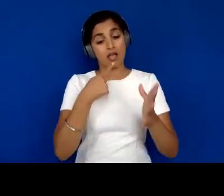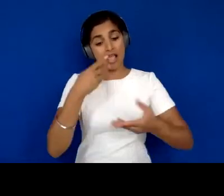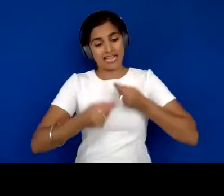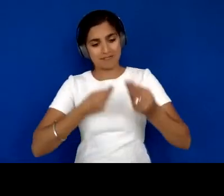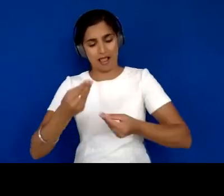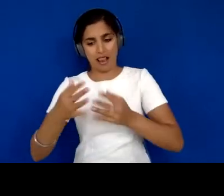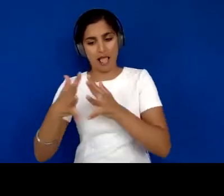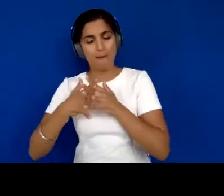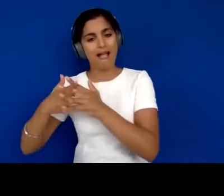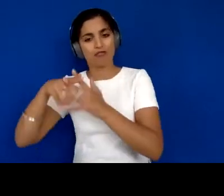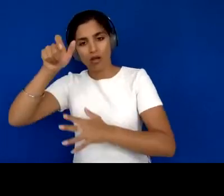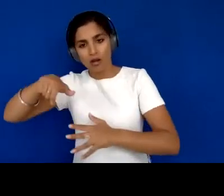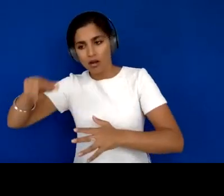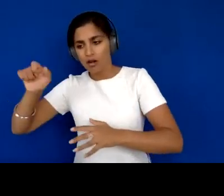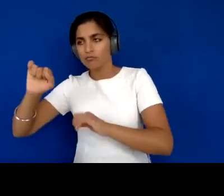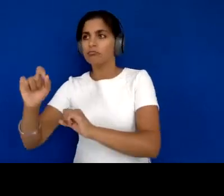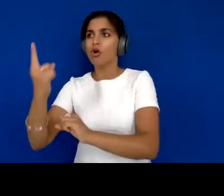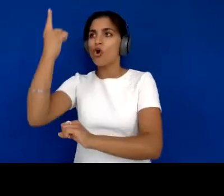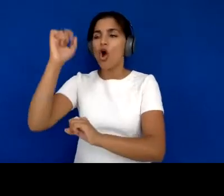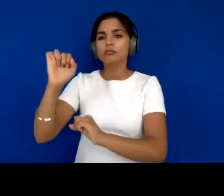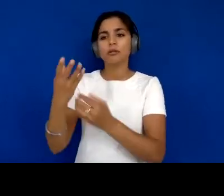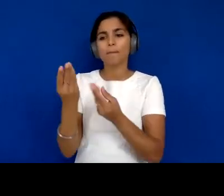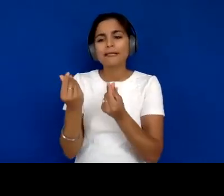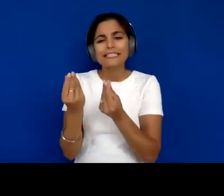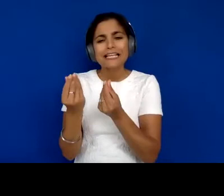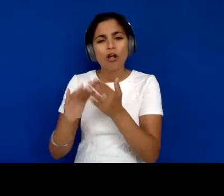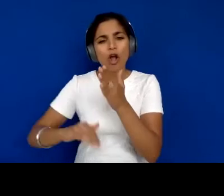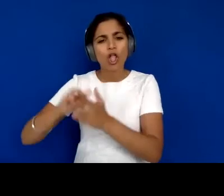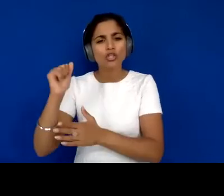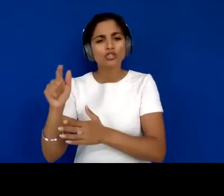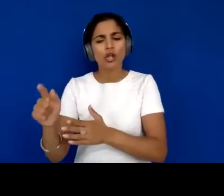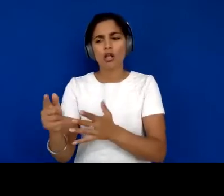material culture their domesticated fauna and the geography where they were